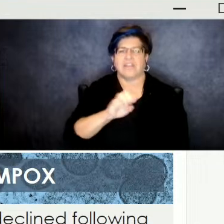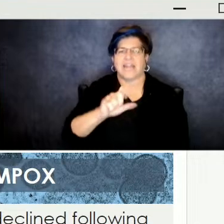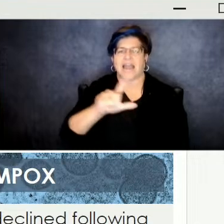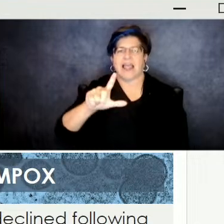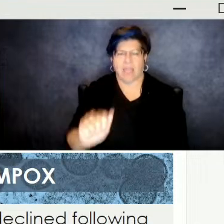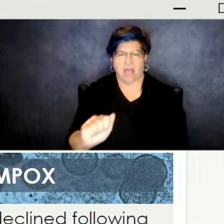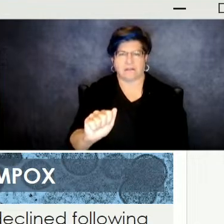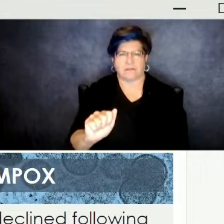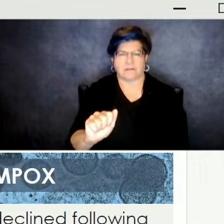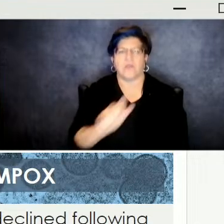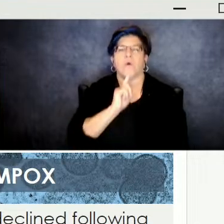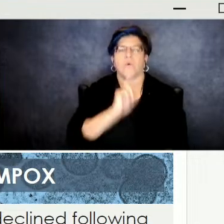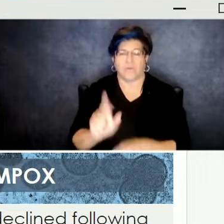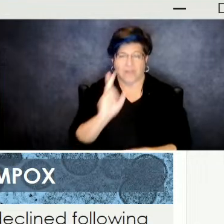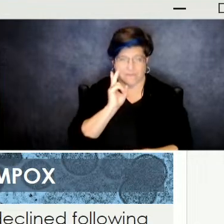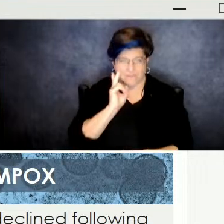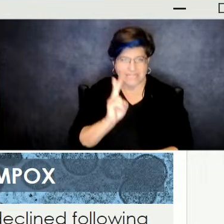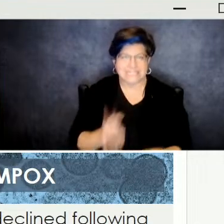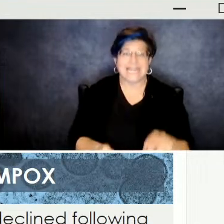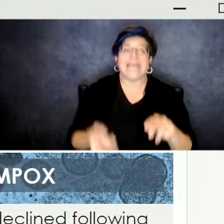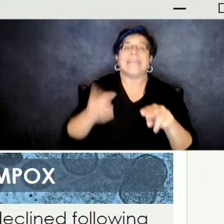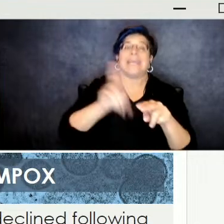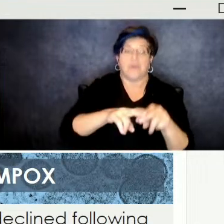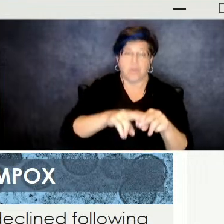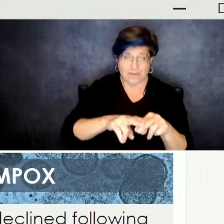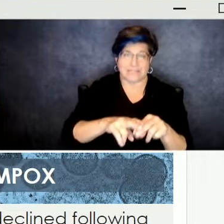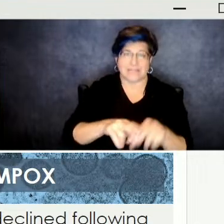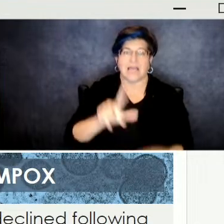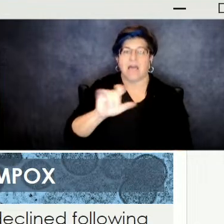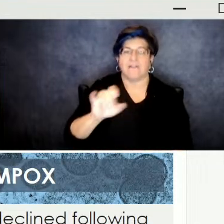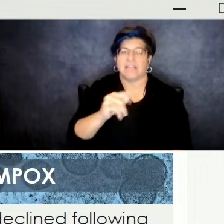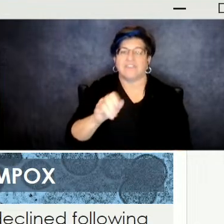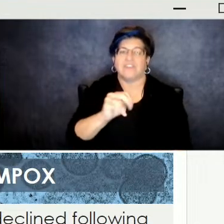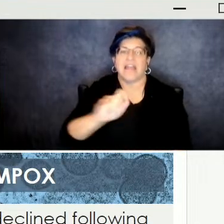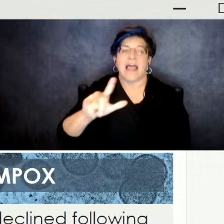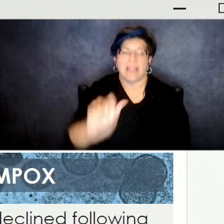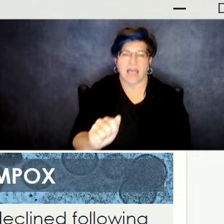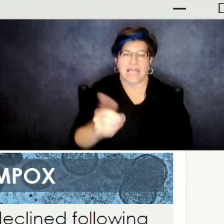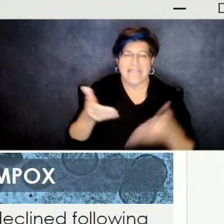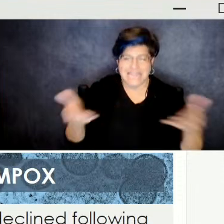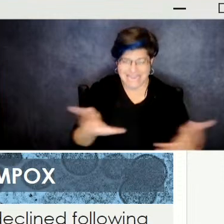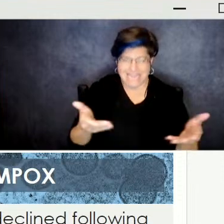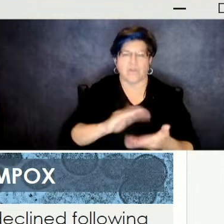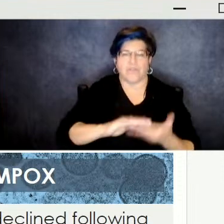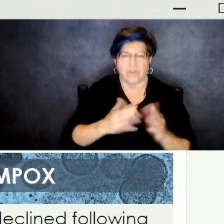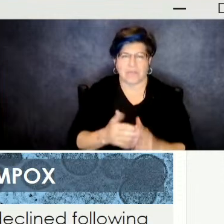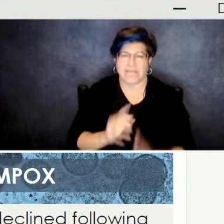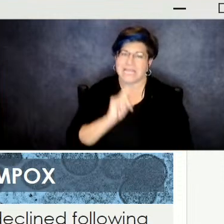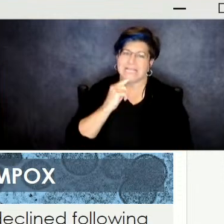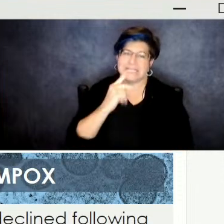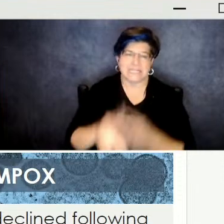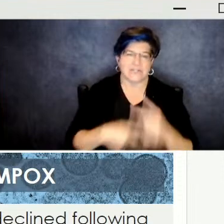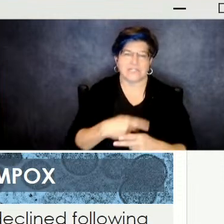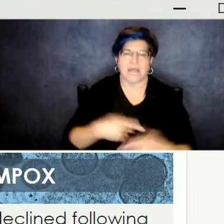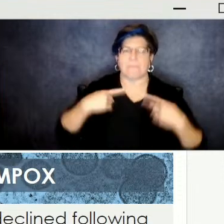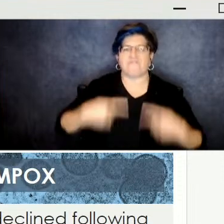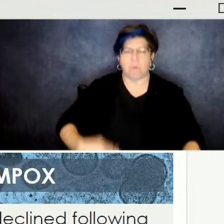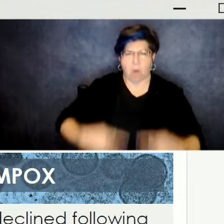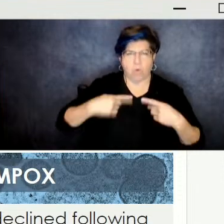THE HEALTH DEPARTMENT. THE FIRST ONE IS LEGIONELLA. WE HAVE DEFINITELY SEEN AN